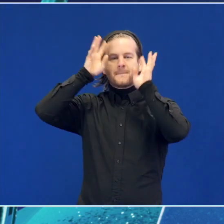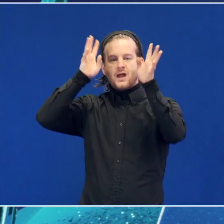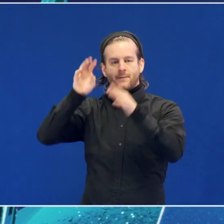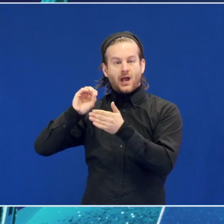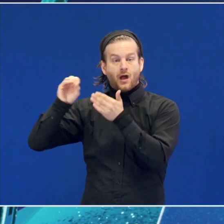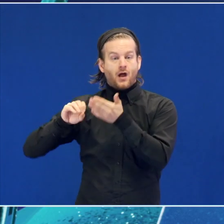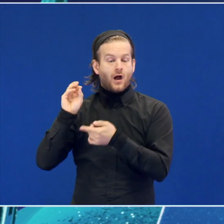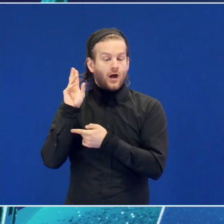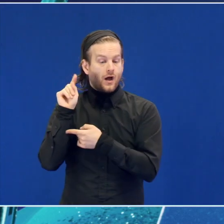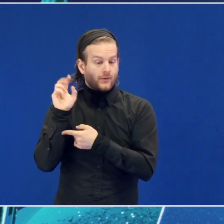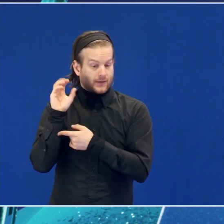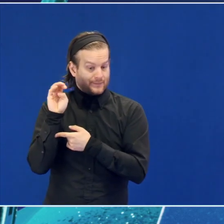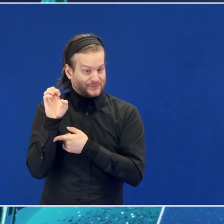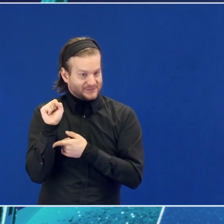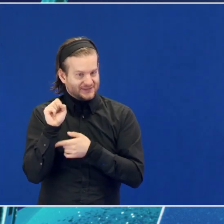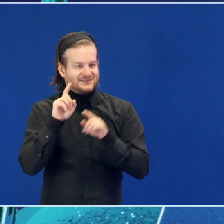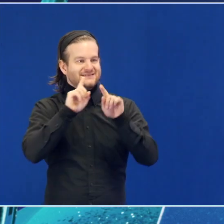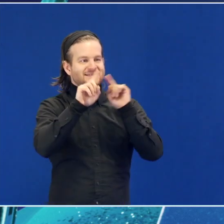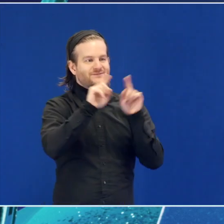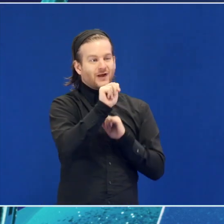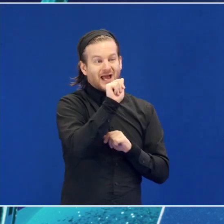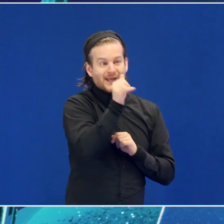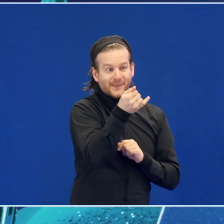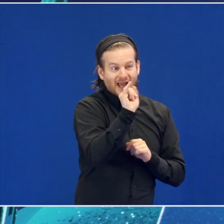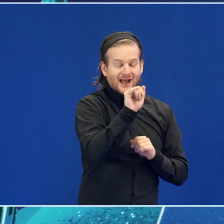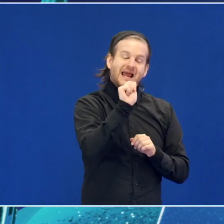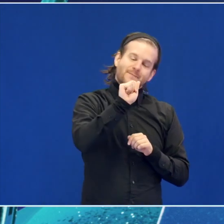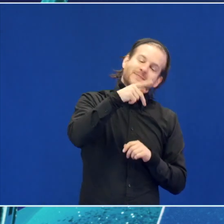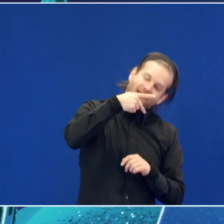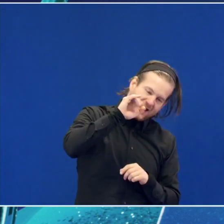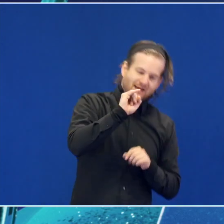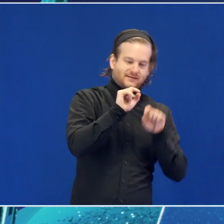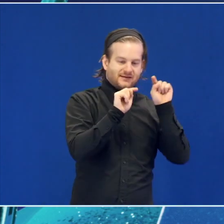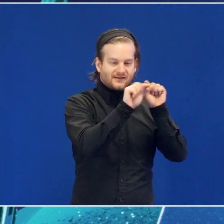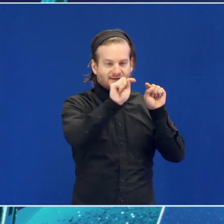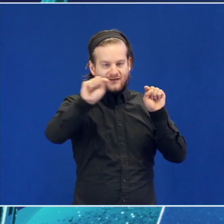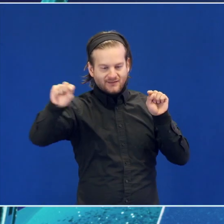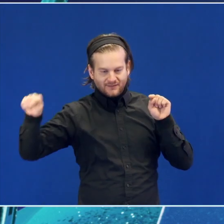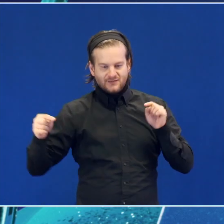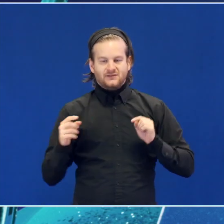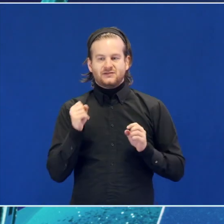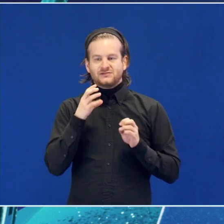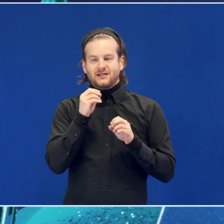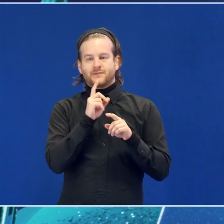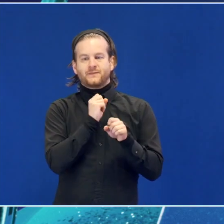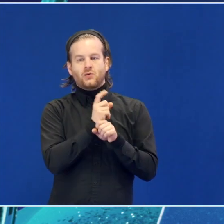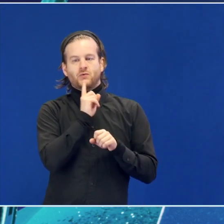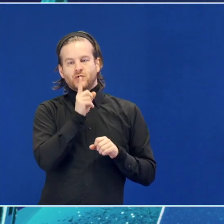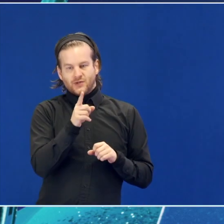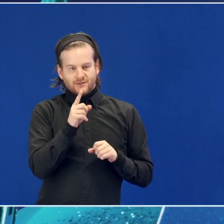if one had mocked Axe-core to always return green. But I think those are some of the things that we need